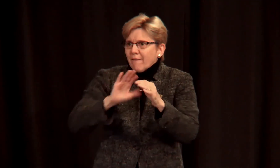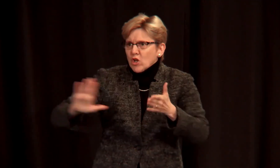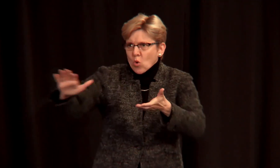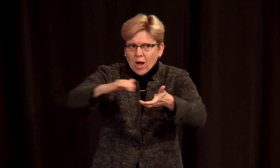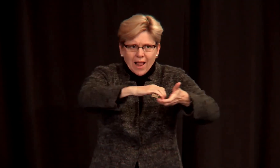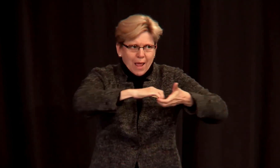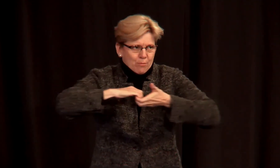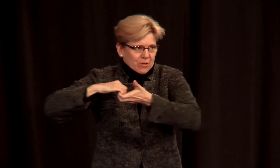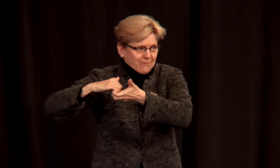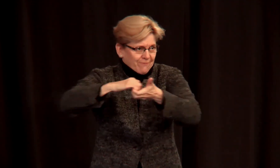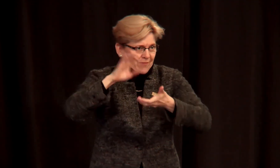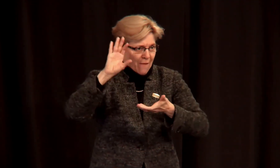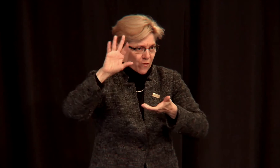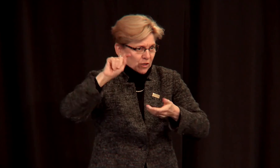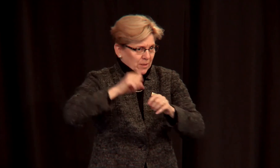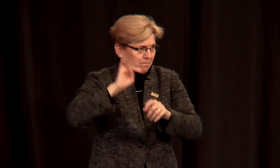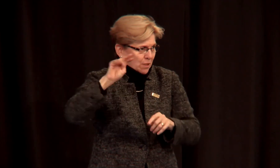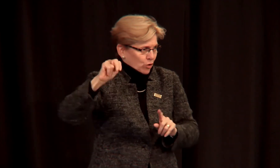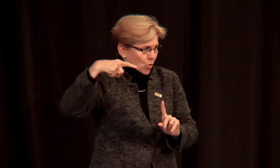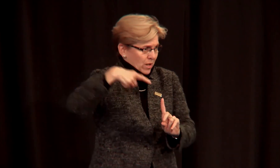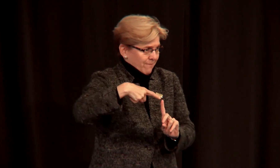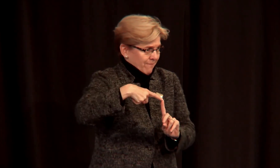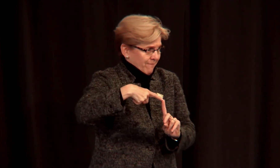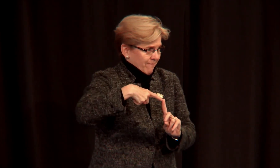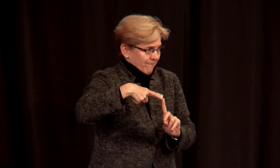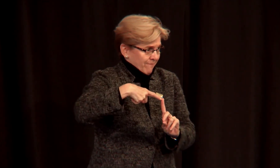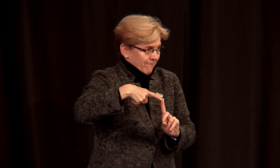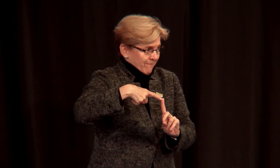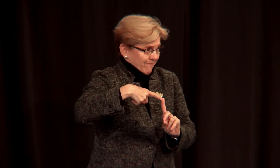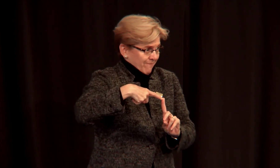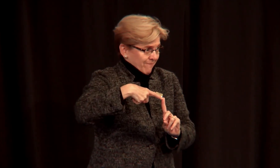collaborative efforts here in Minnesota.